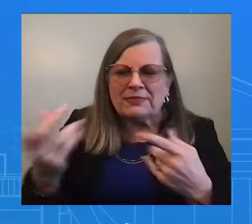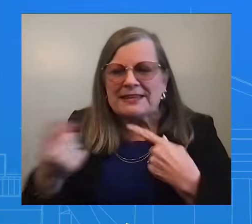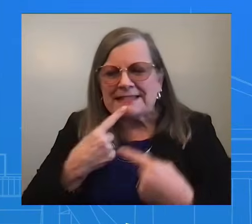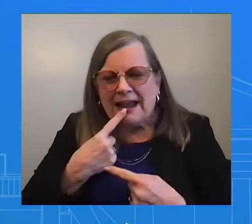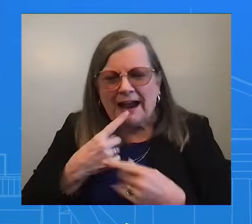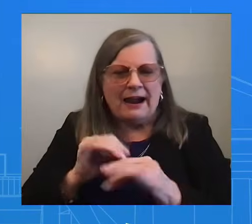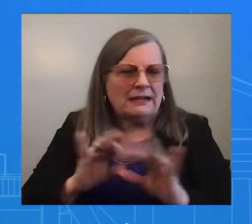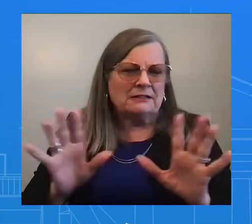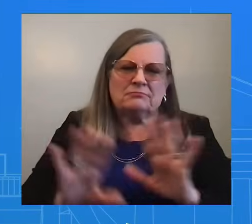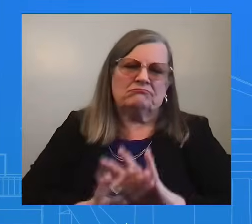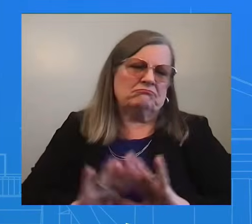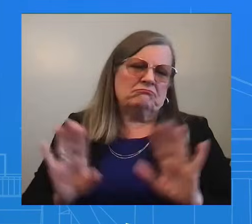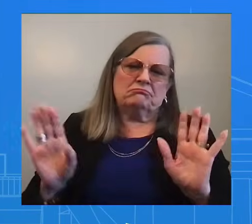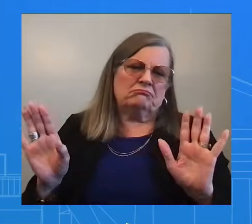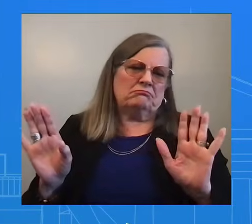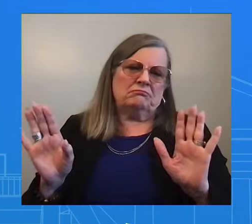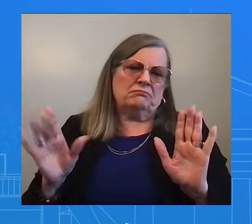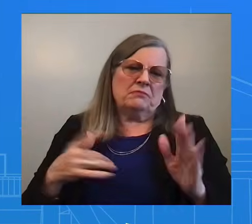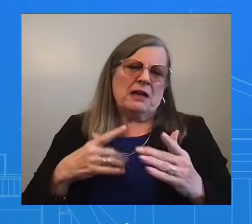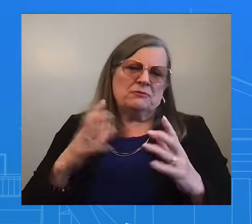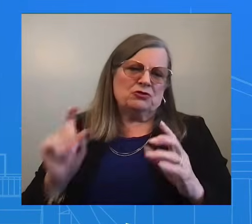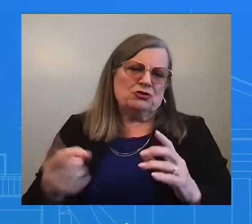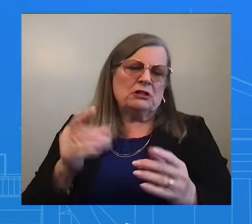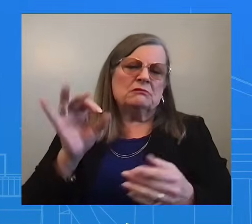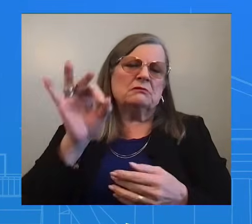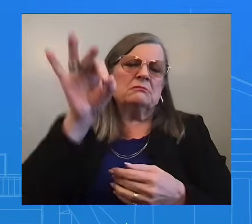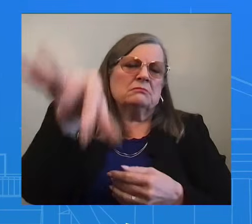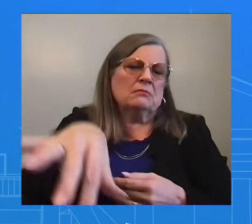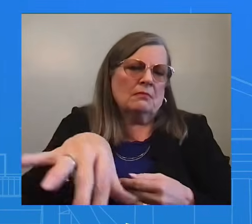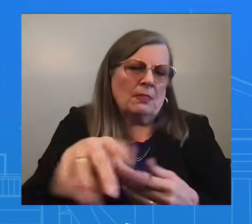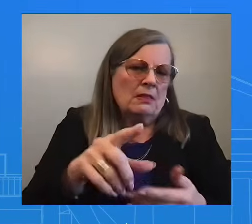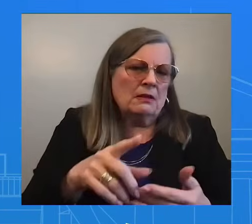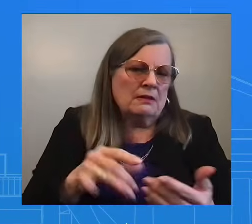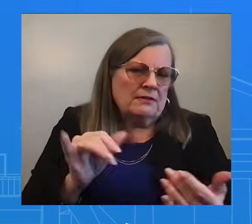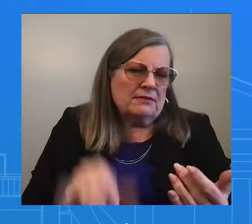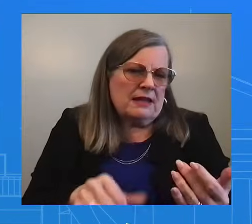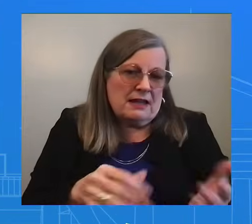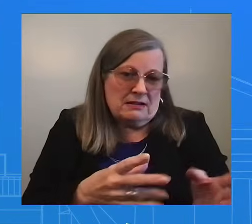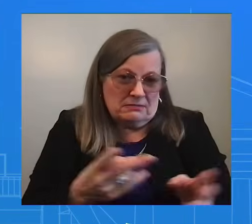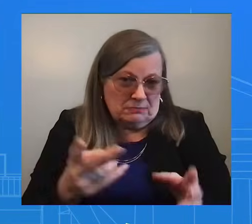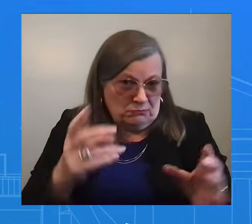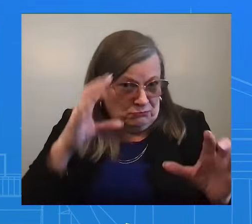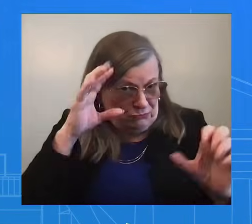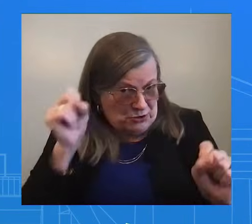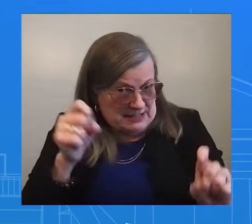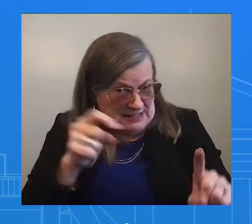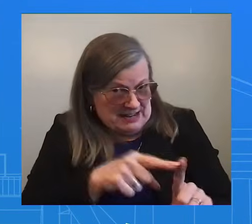is on the agenda from here. The conversations continue. Obviously, it takes diplomatic -- diplomatic conversation,